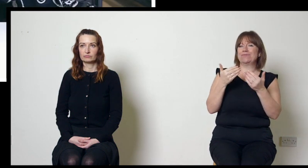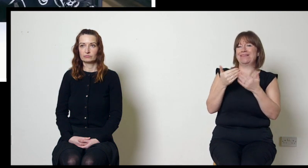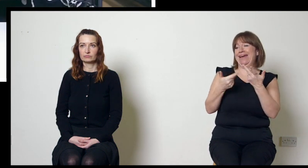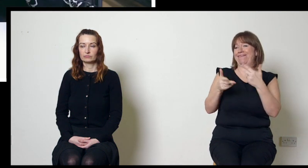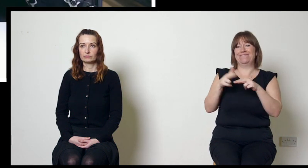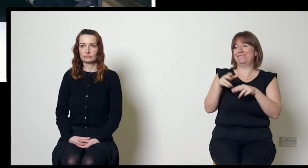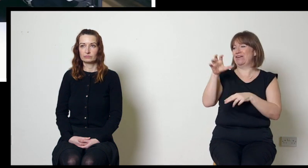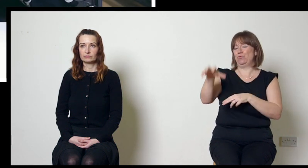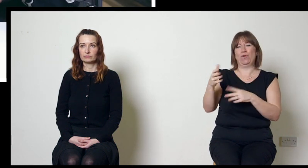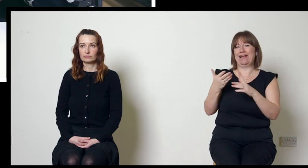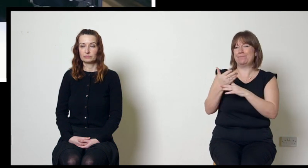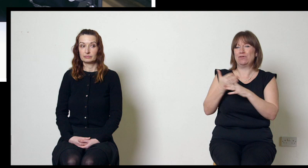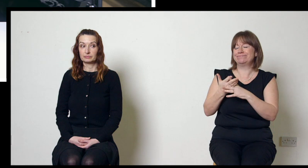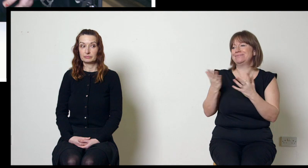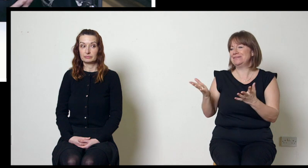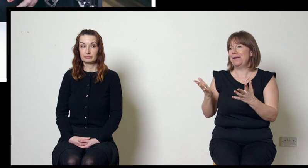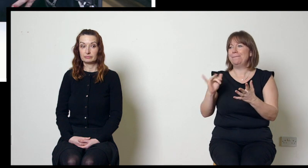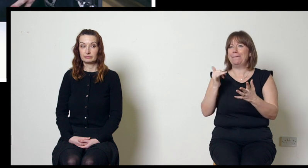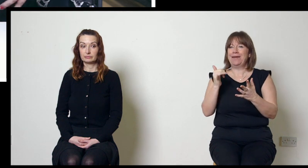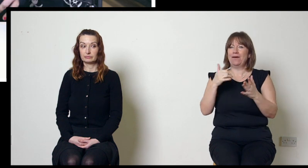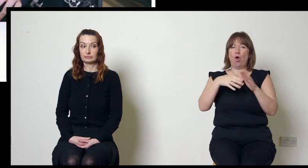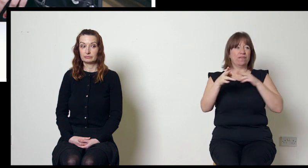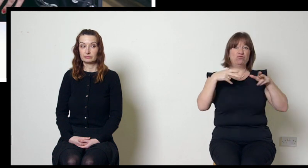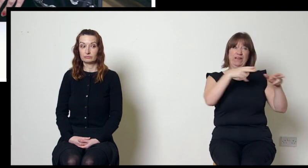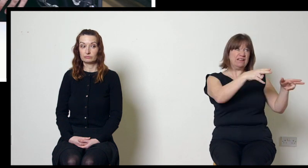that's taking stuff on the streets rather than in a venue, whether that's